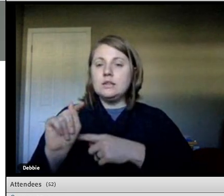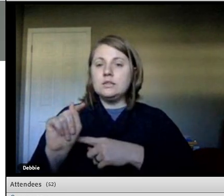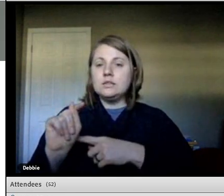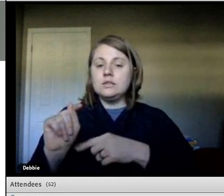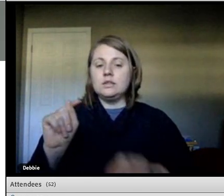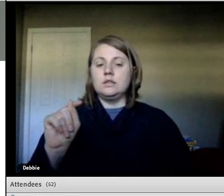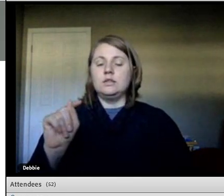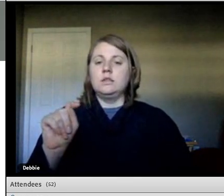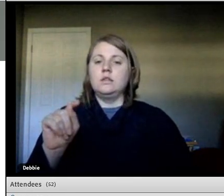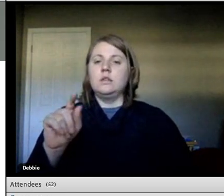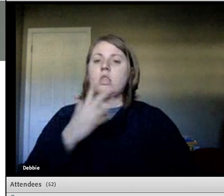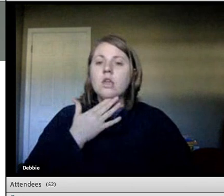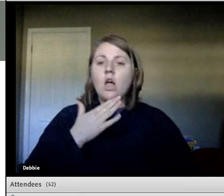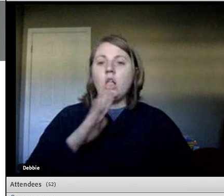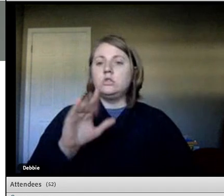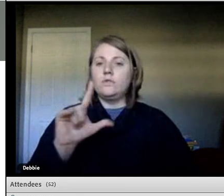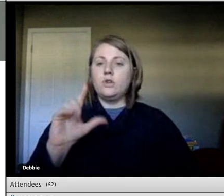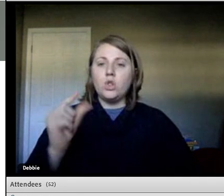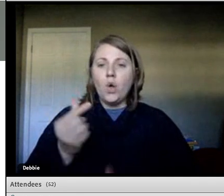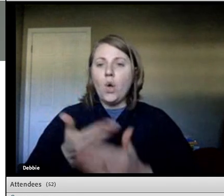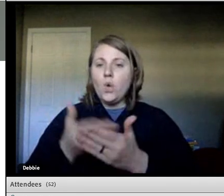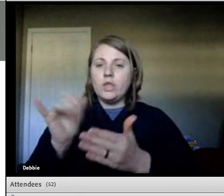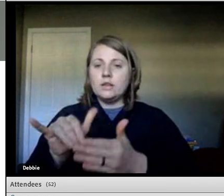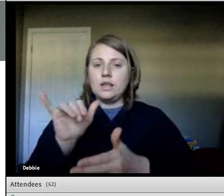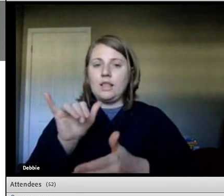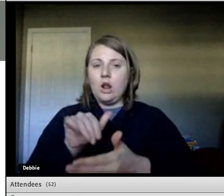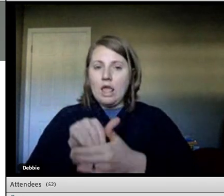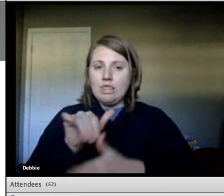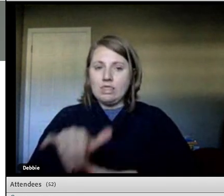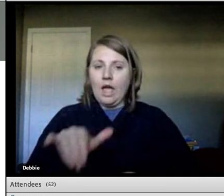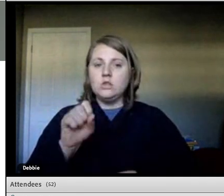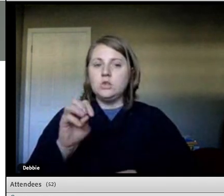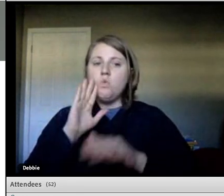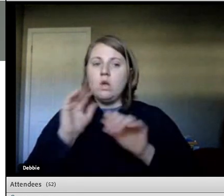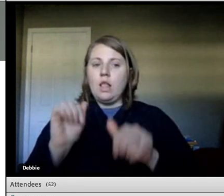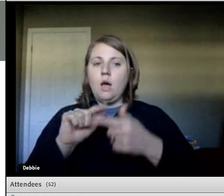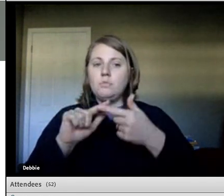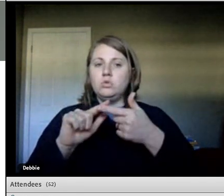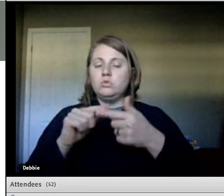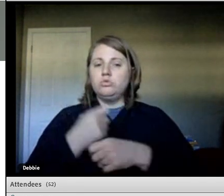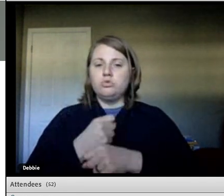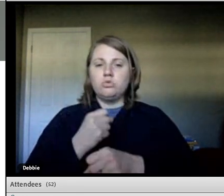so that it will kind of help you keep within your brand as you start to develop stuff,